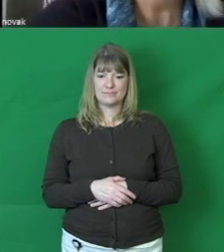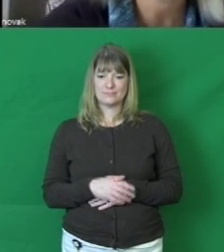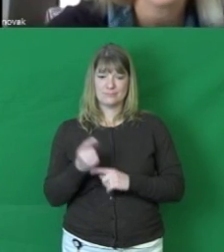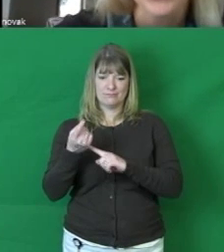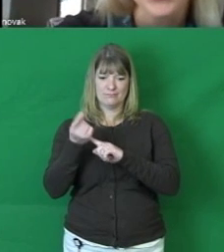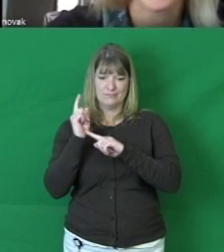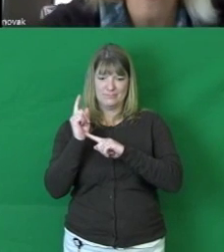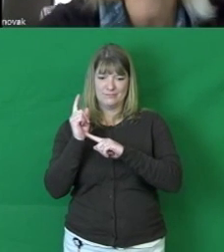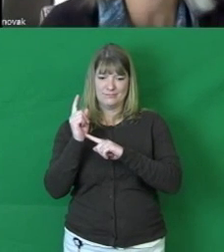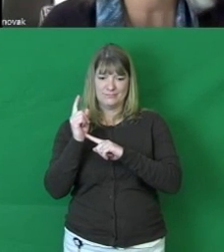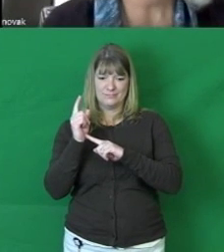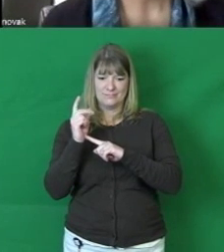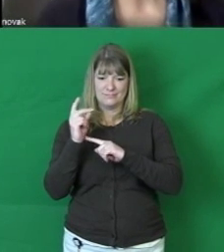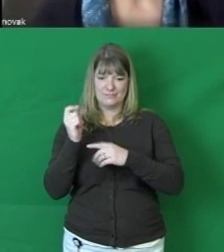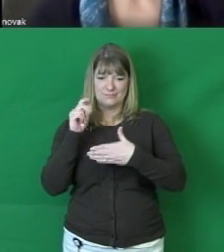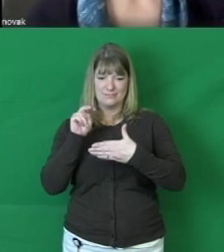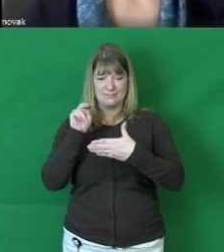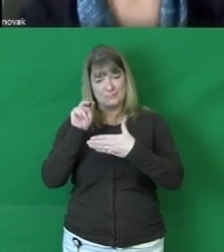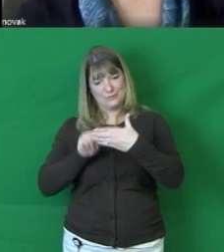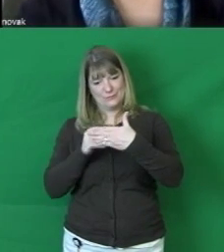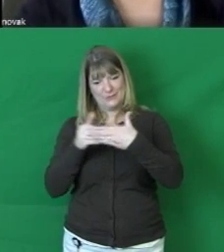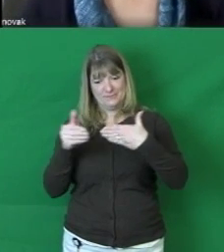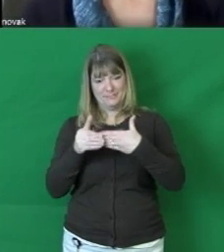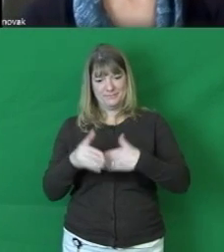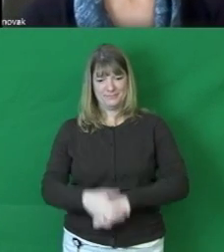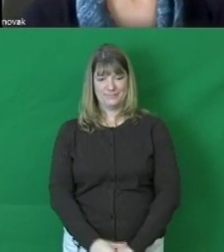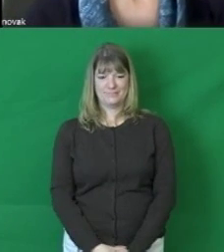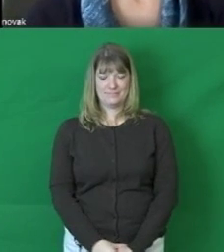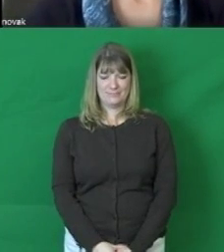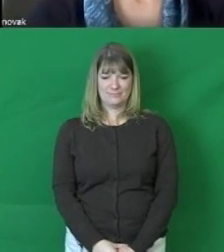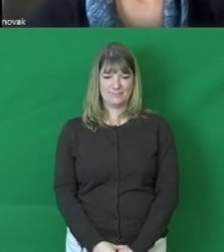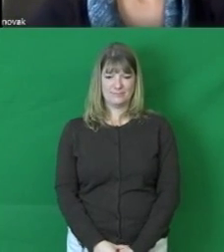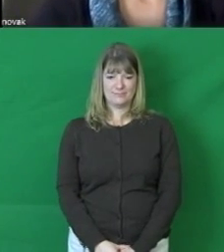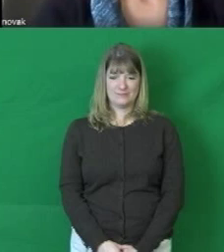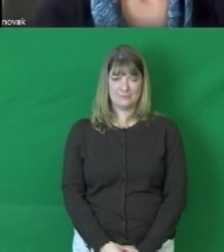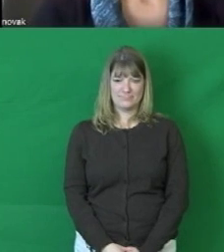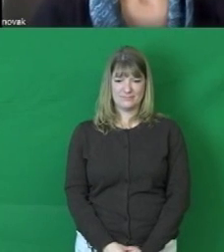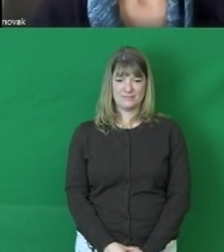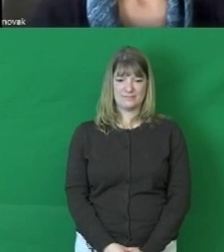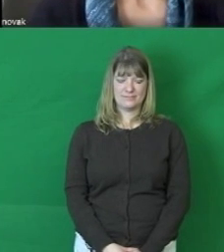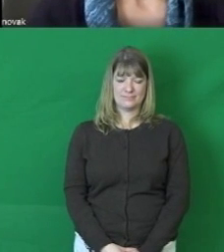I'll give you a second to read the slide.